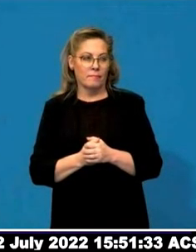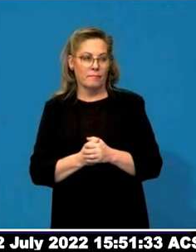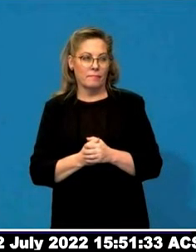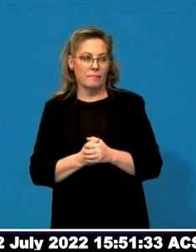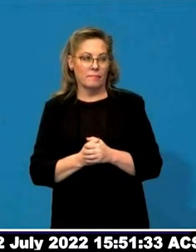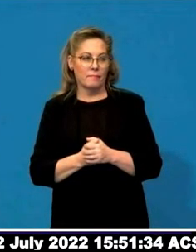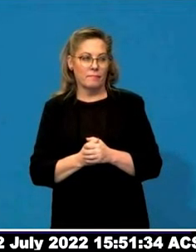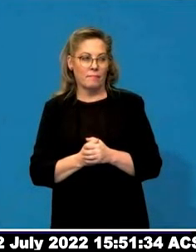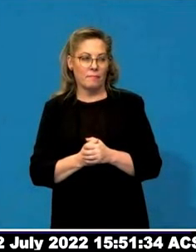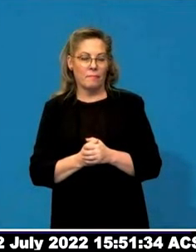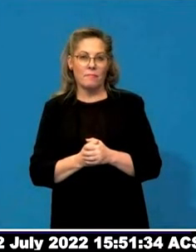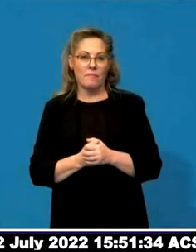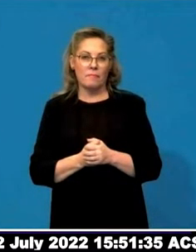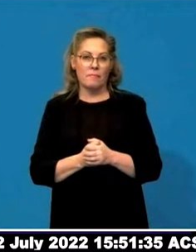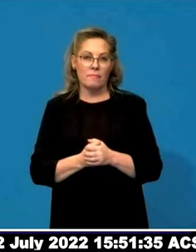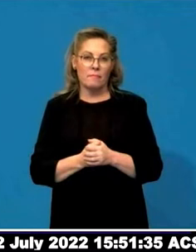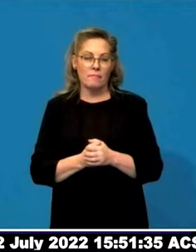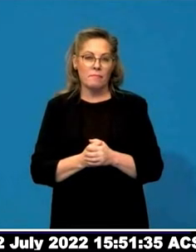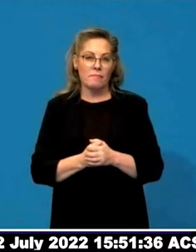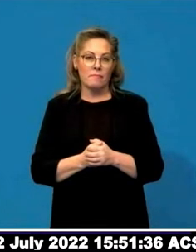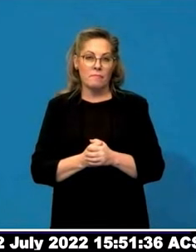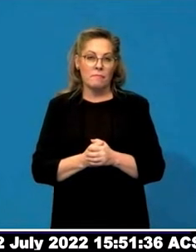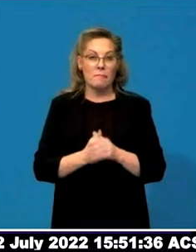Like, in your spare time, what are them things you like to do?